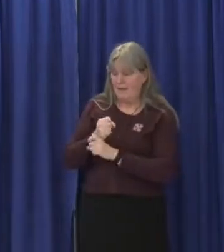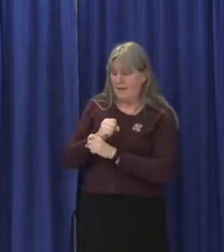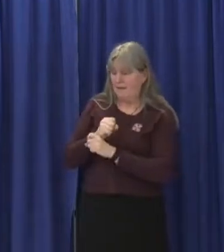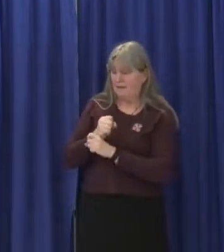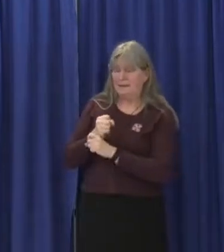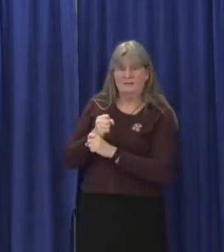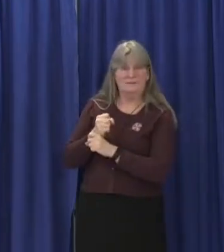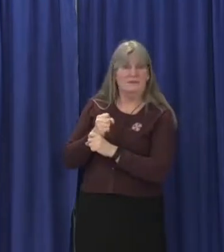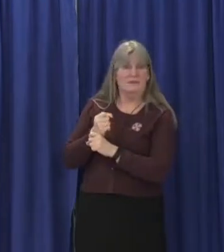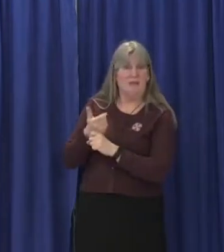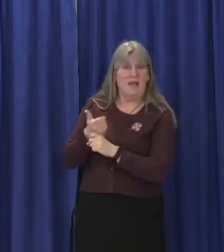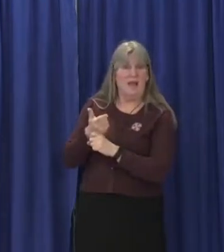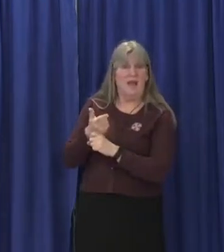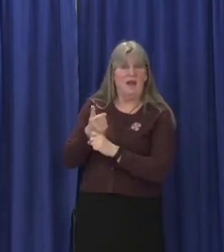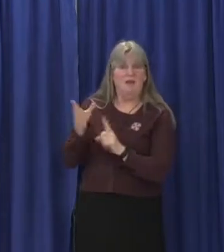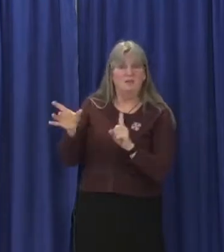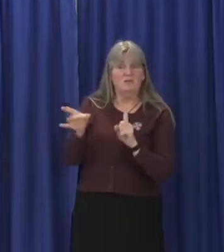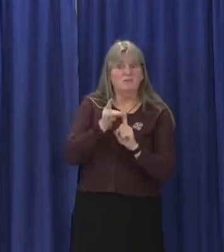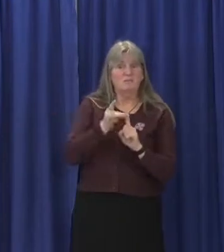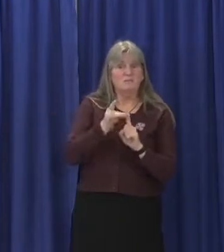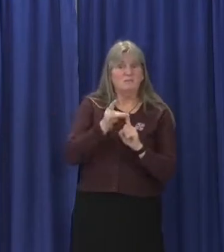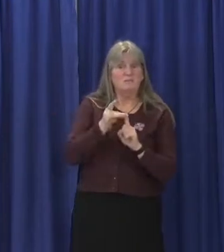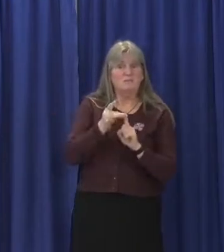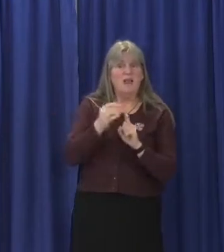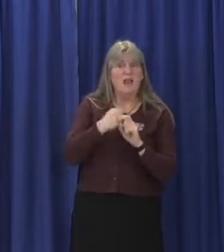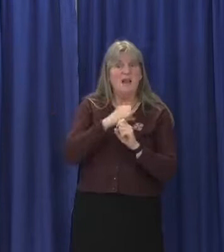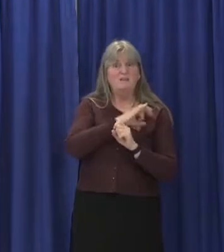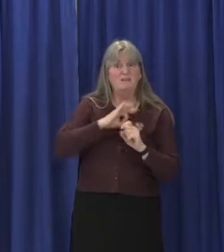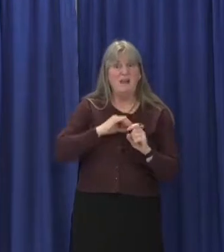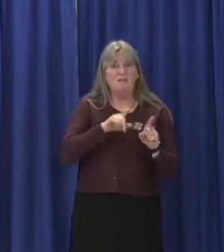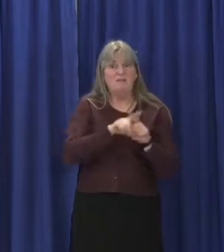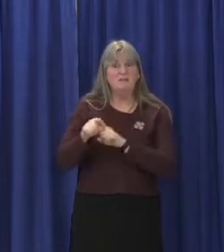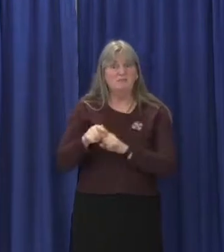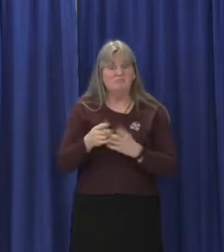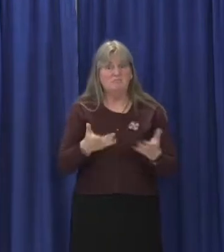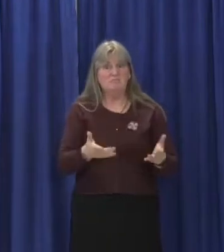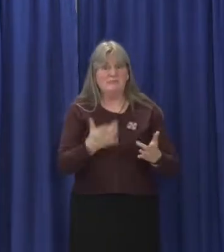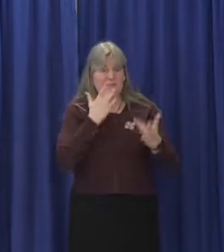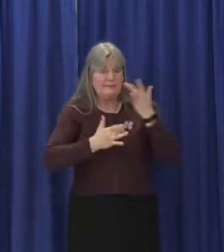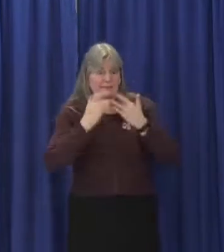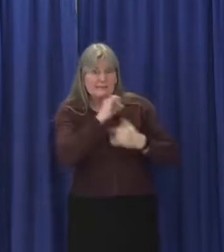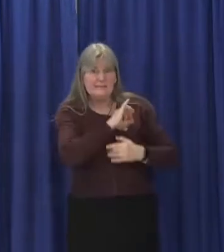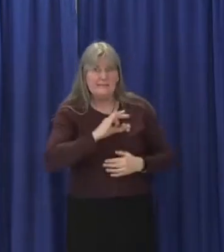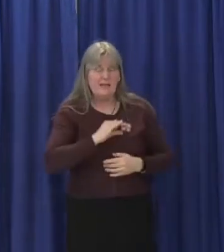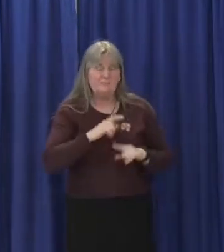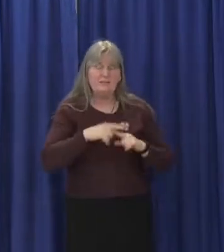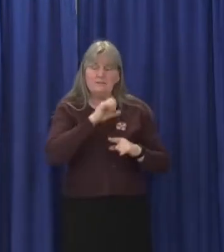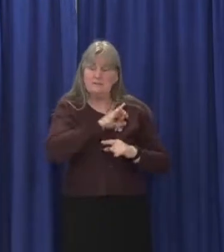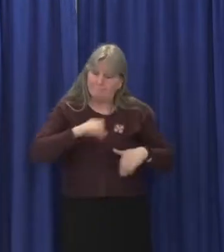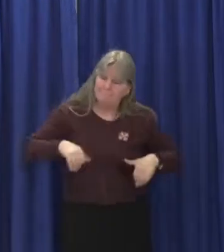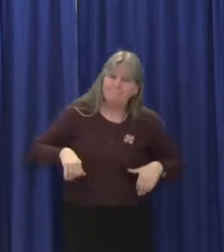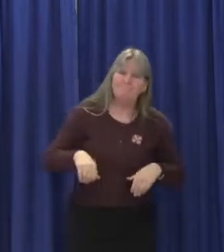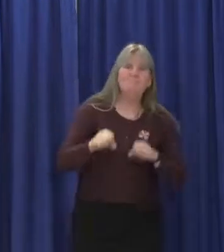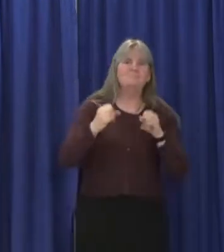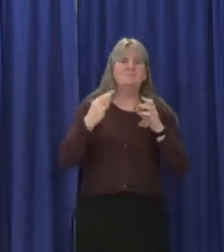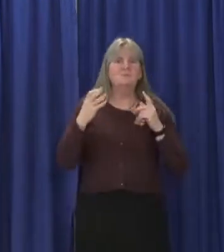throughout the territory as well, including in the public service. Folks are stepping up, and they are doing so in an